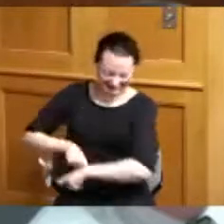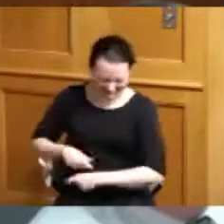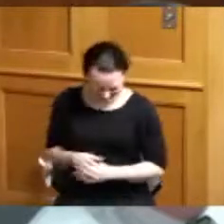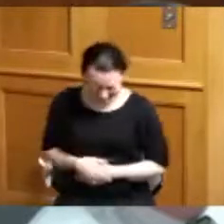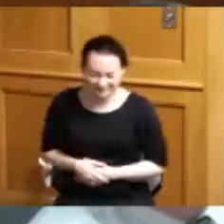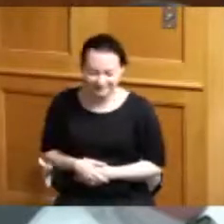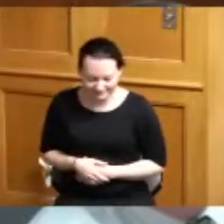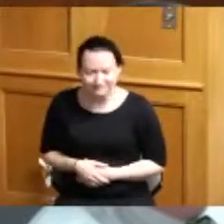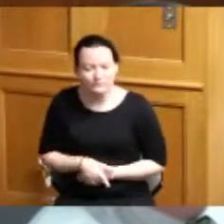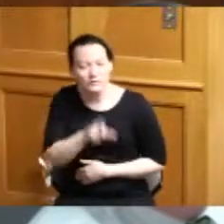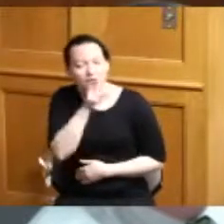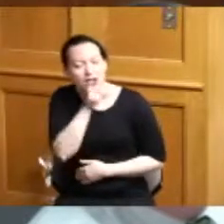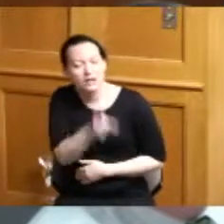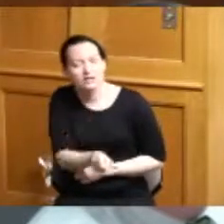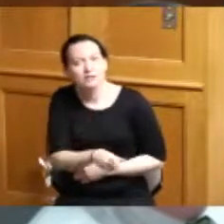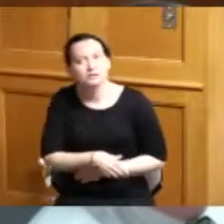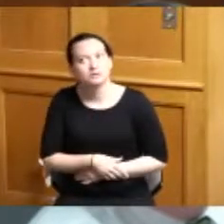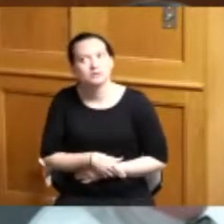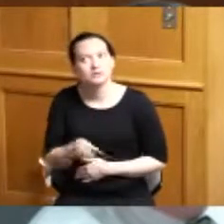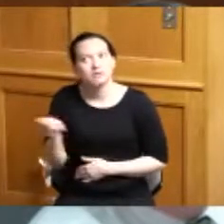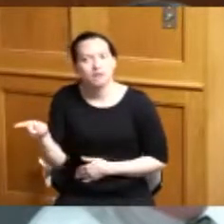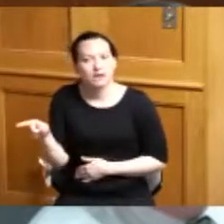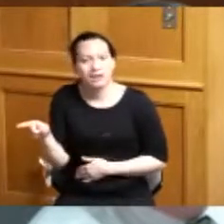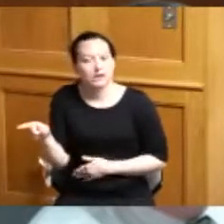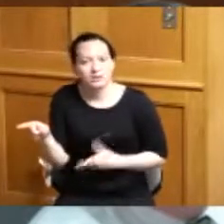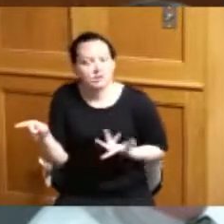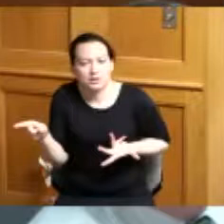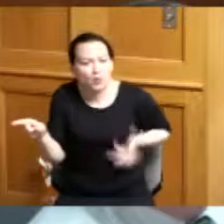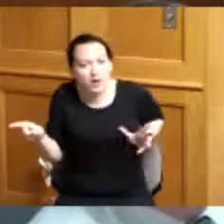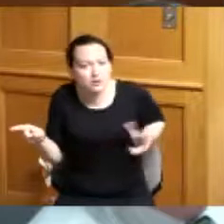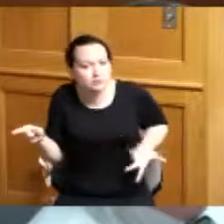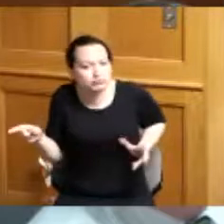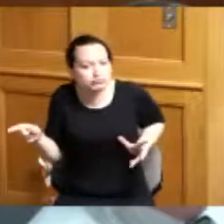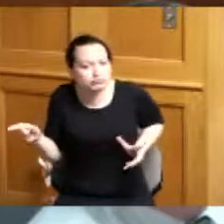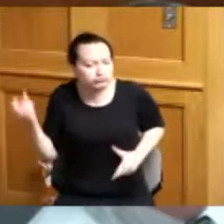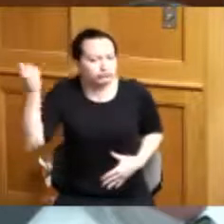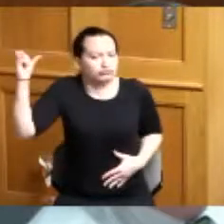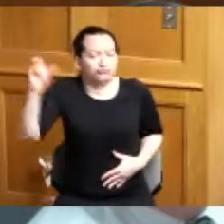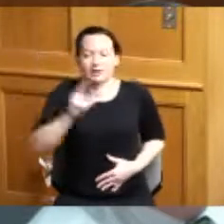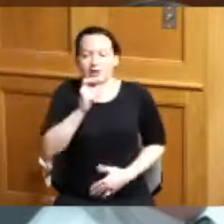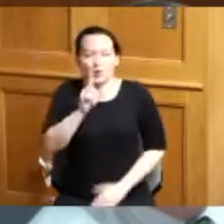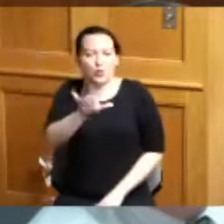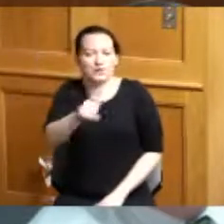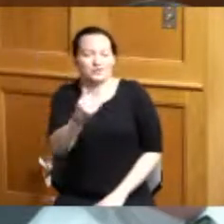but really and truly he did not want to this this was not just a job for him this was his